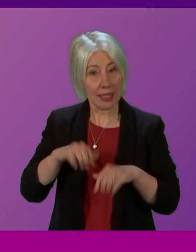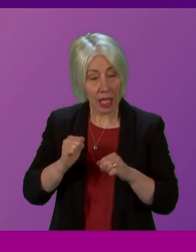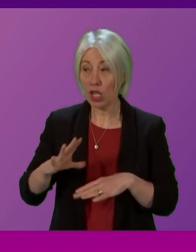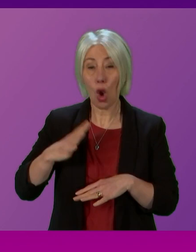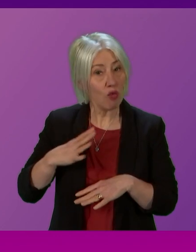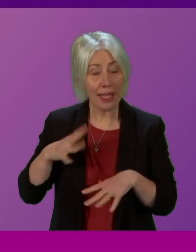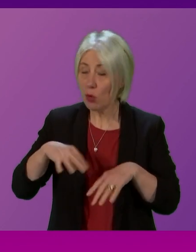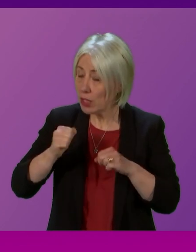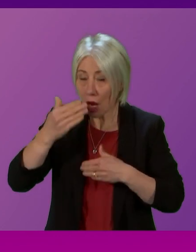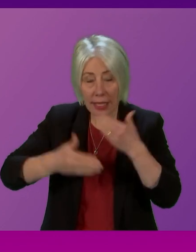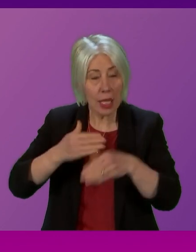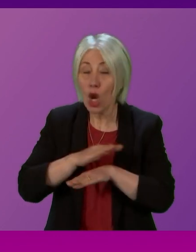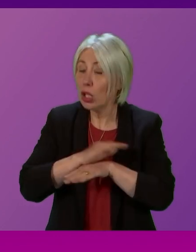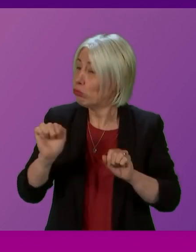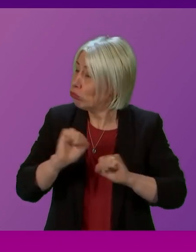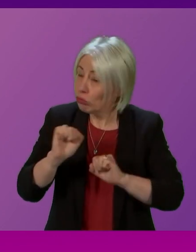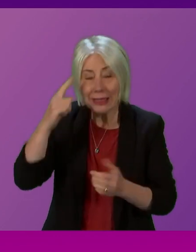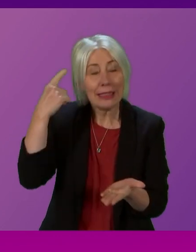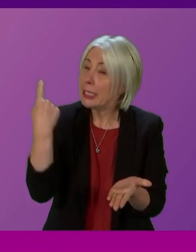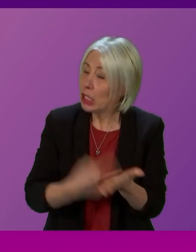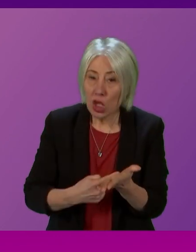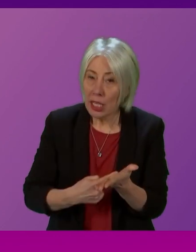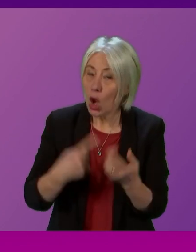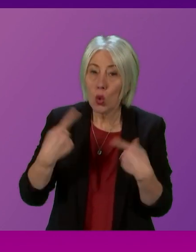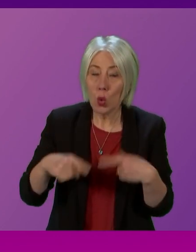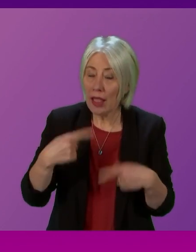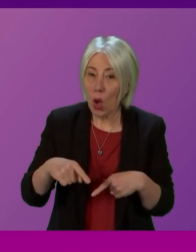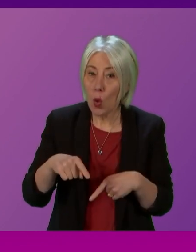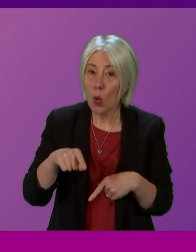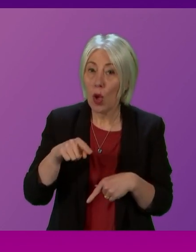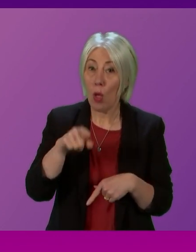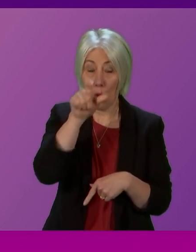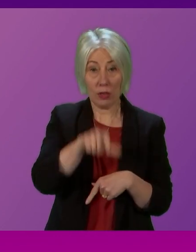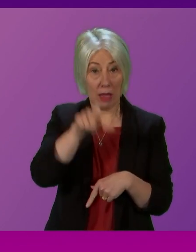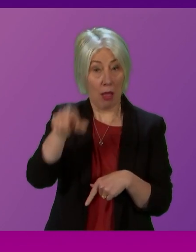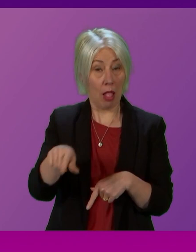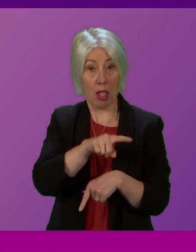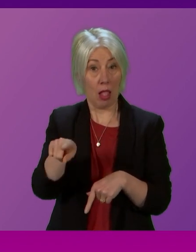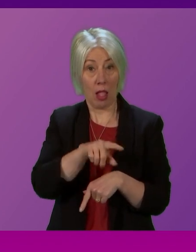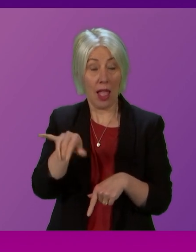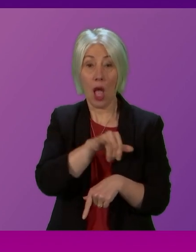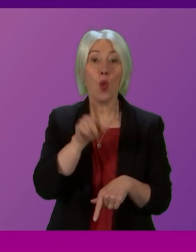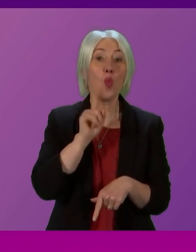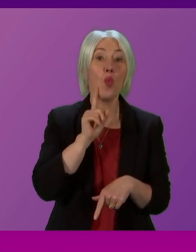It is not the case that any decision had been taken to allow either of those people to serve their sentences in women’s prisons.